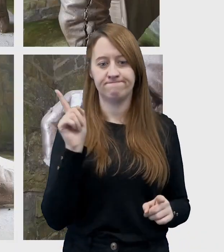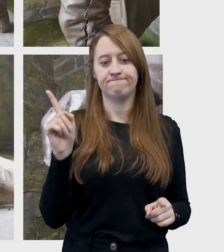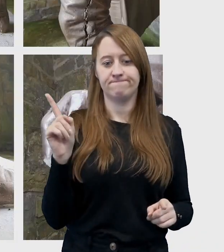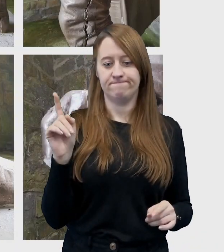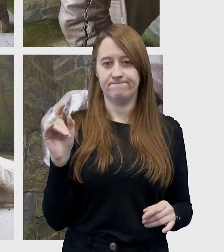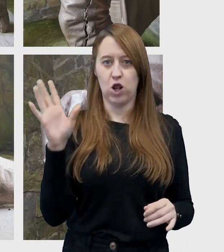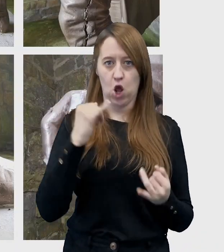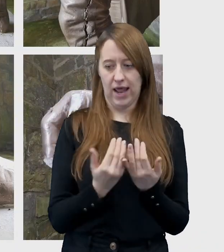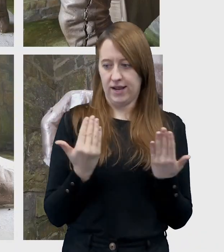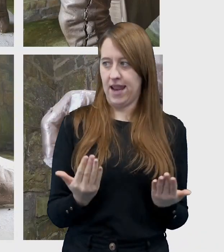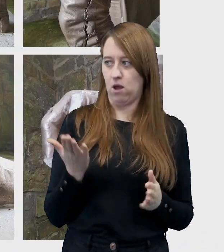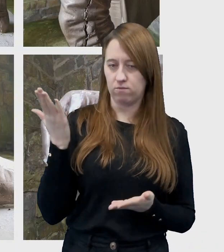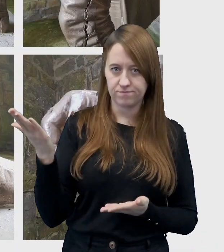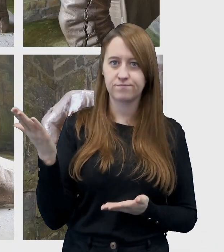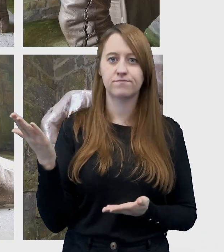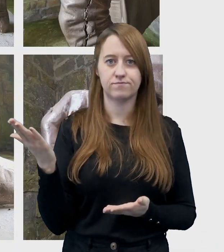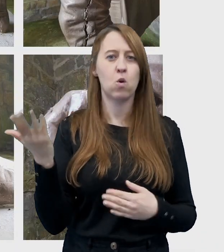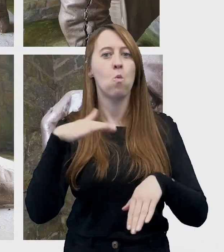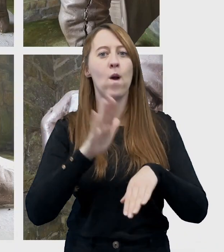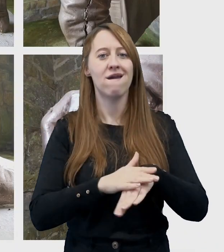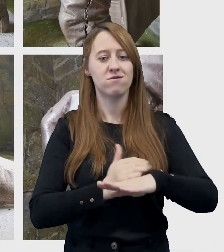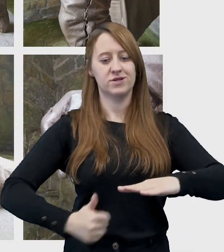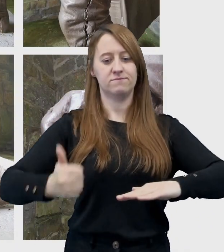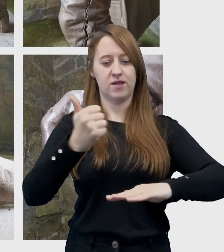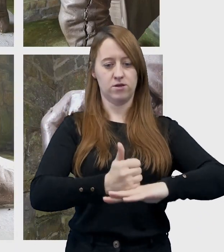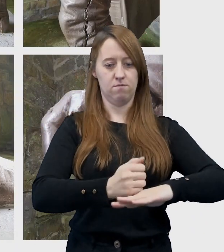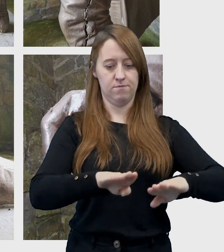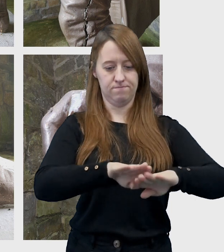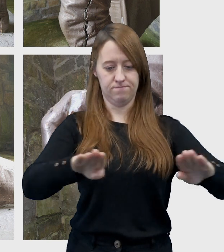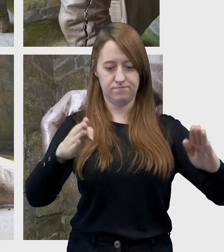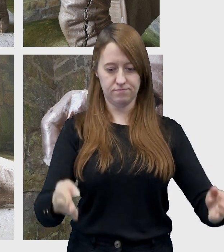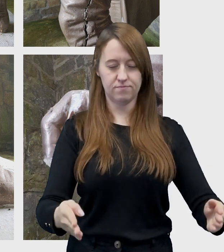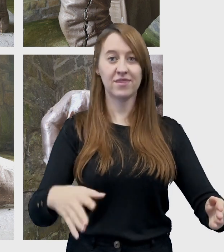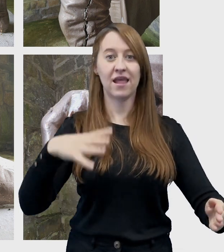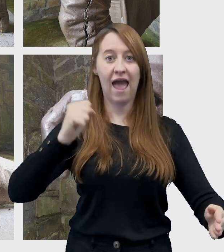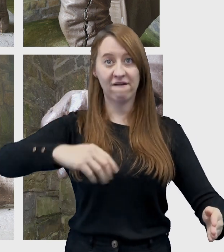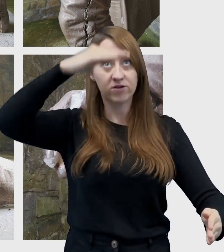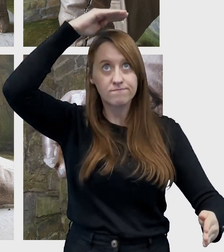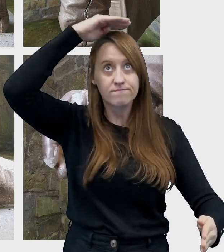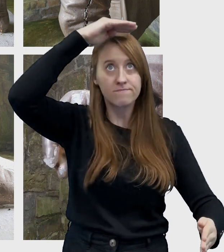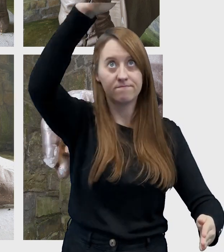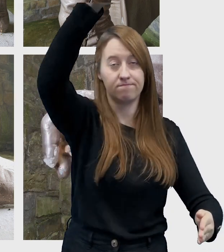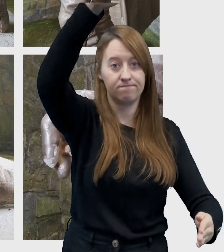This is where it's sitting. This, the shelter that it's in is thought is the footprint of